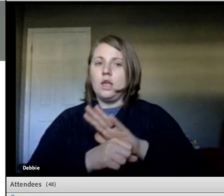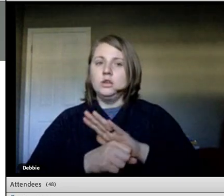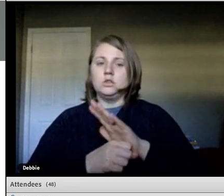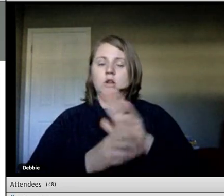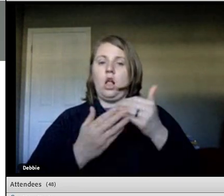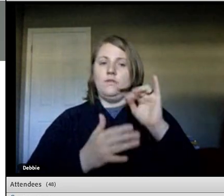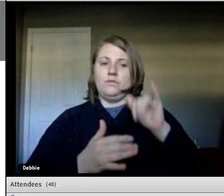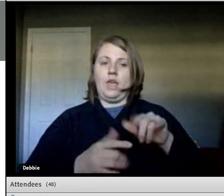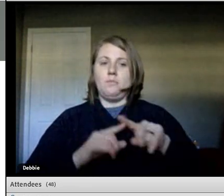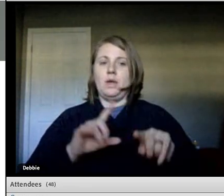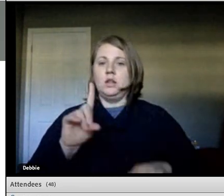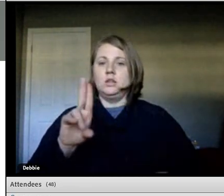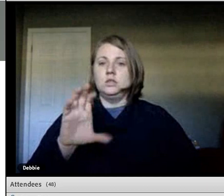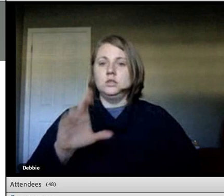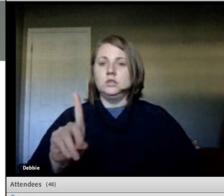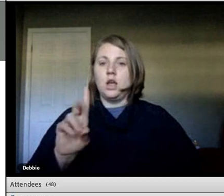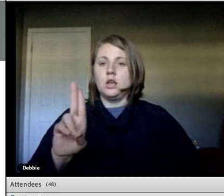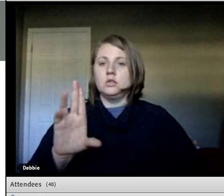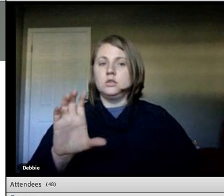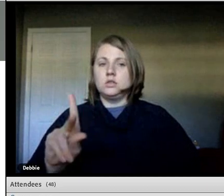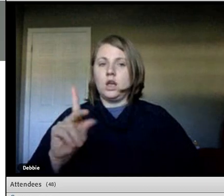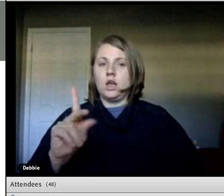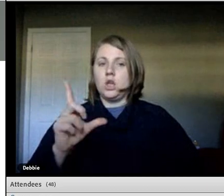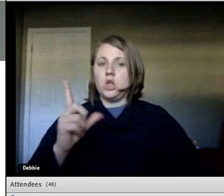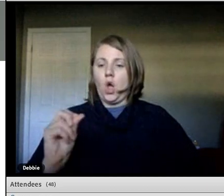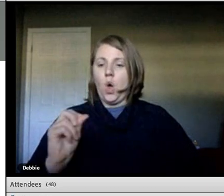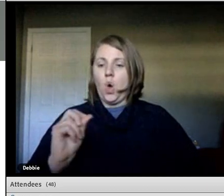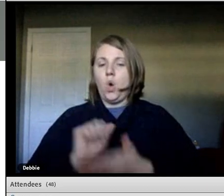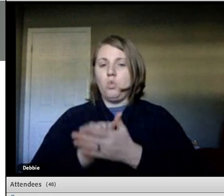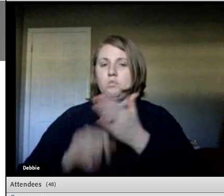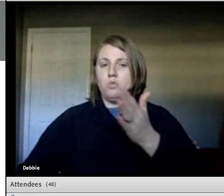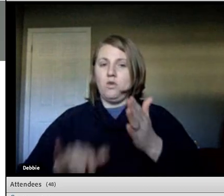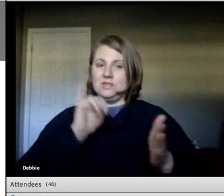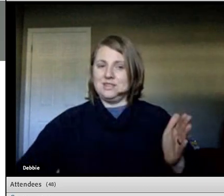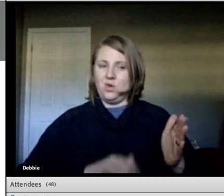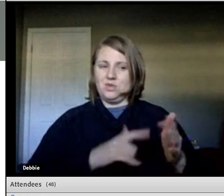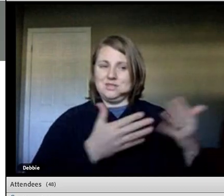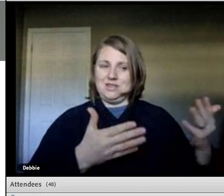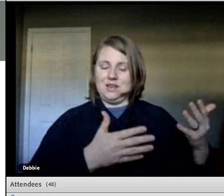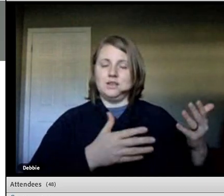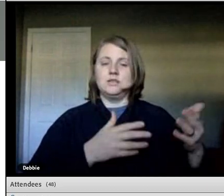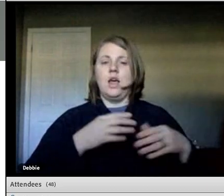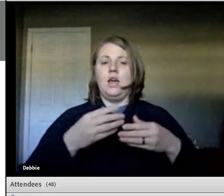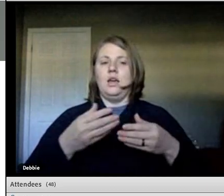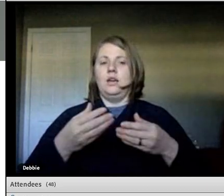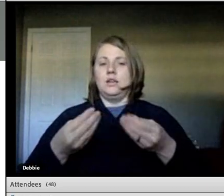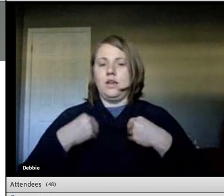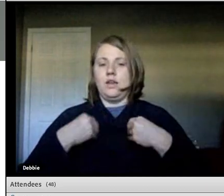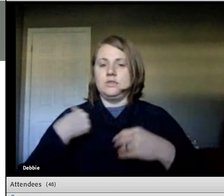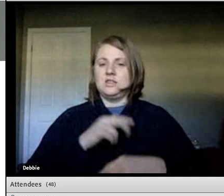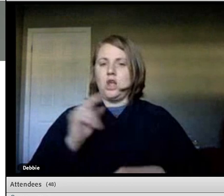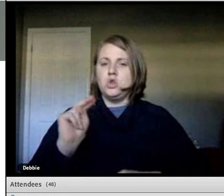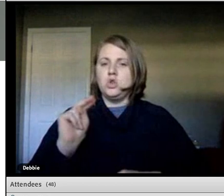and gives us that neutral search, and I actually do this often. I will do a search in Google, and I'm like,